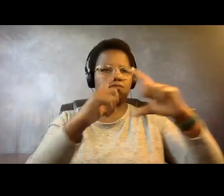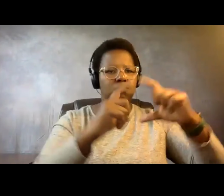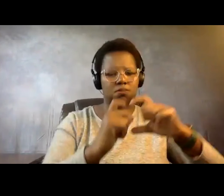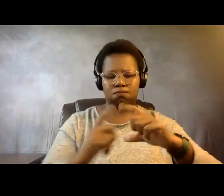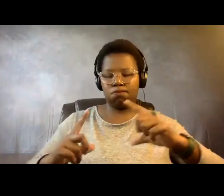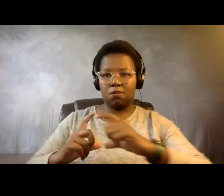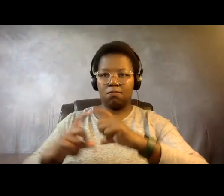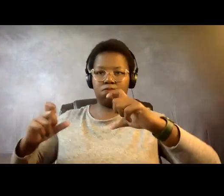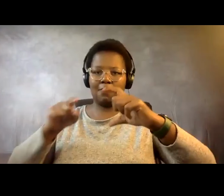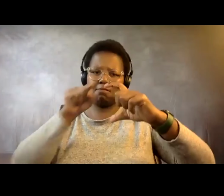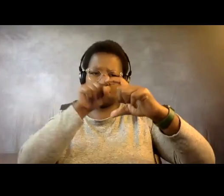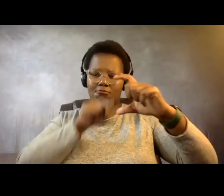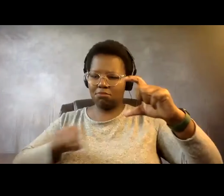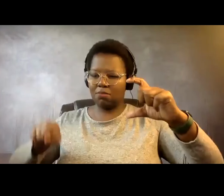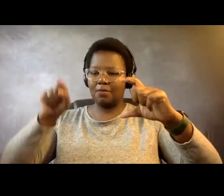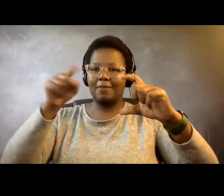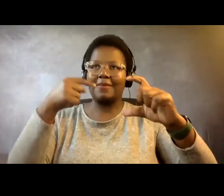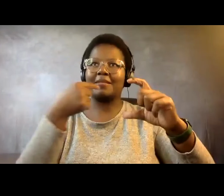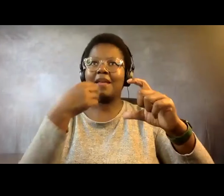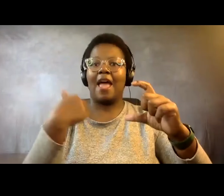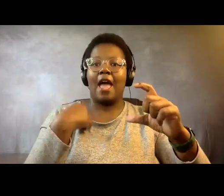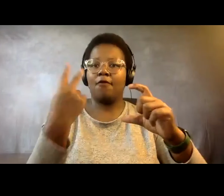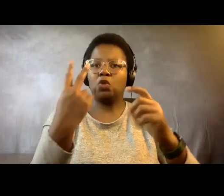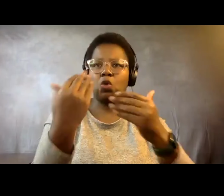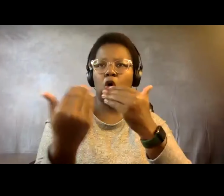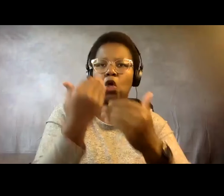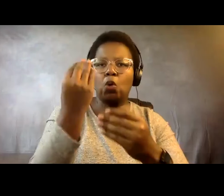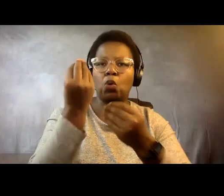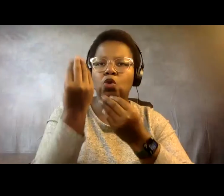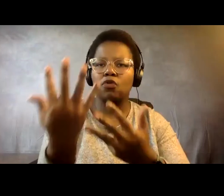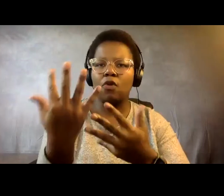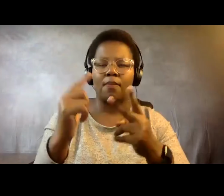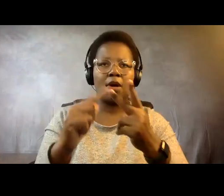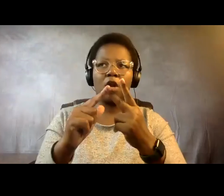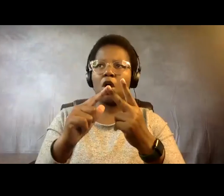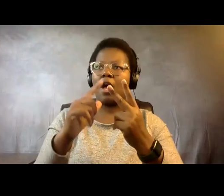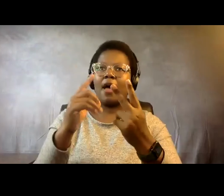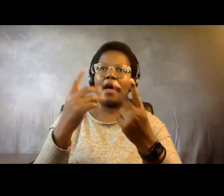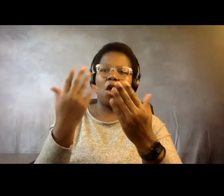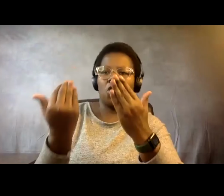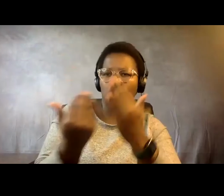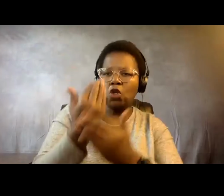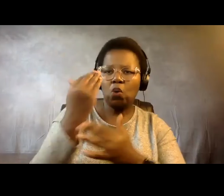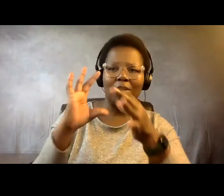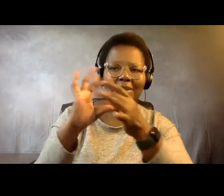says you have two new documents, or you have three new tasks. For someone who sees the screen,